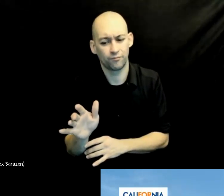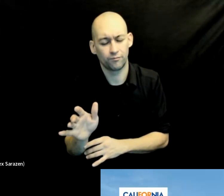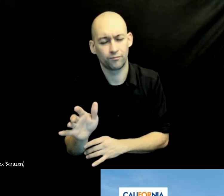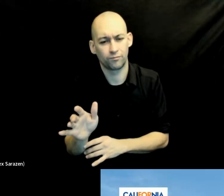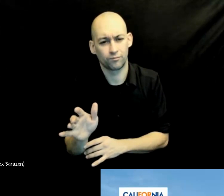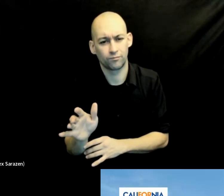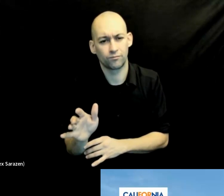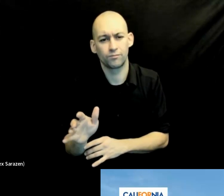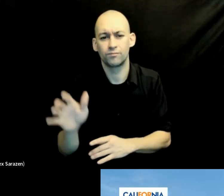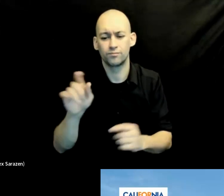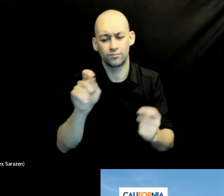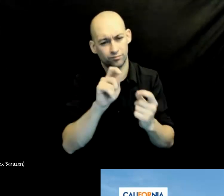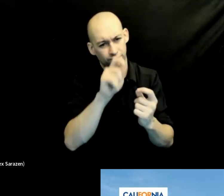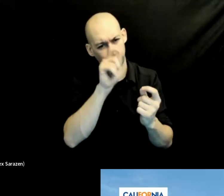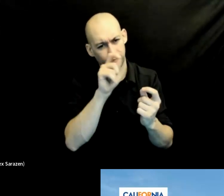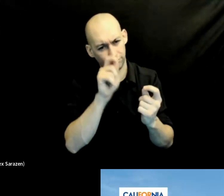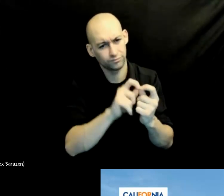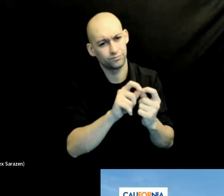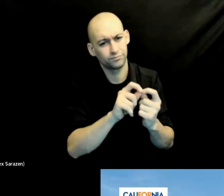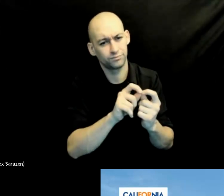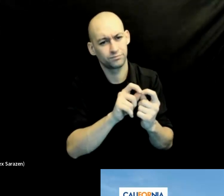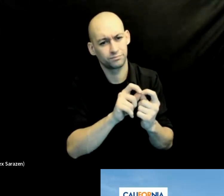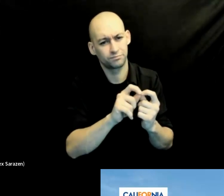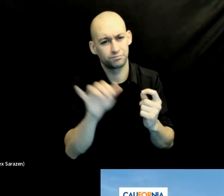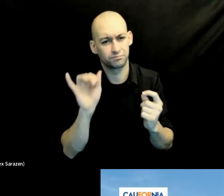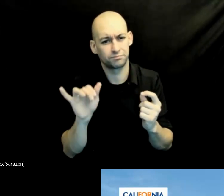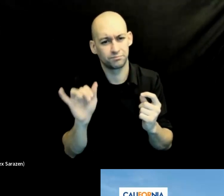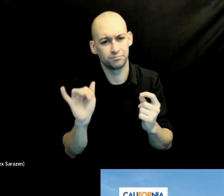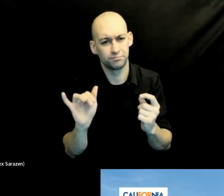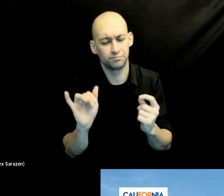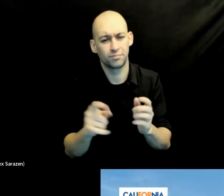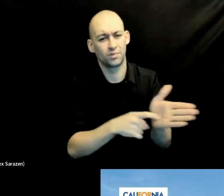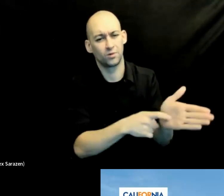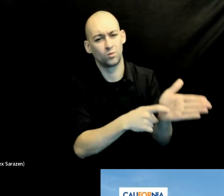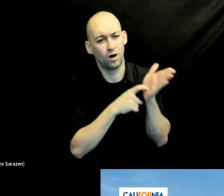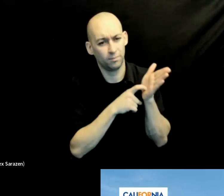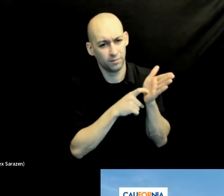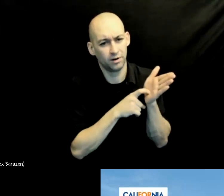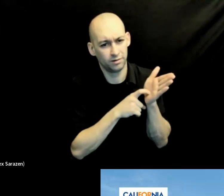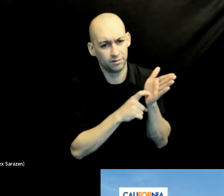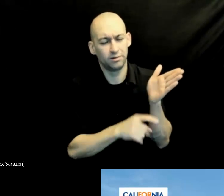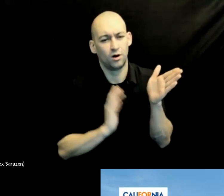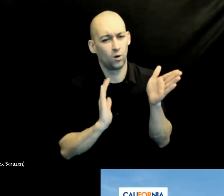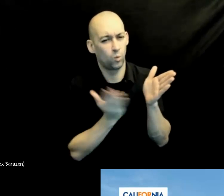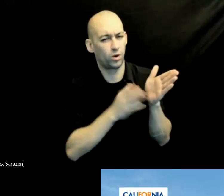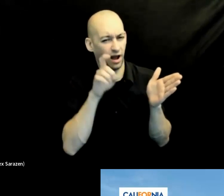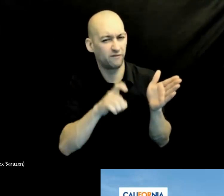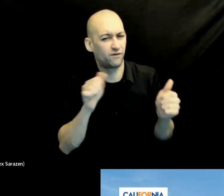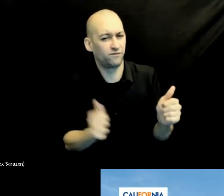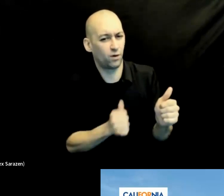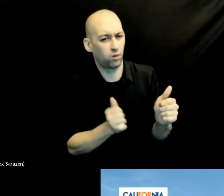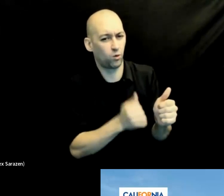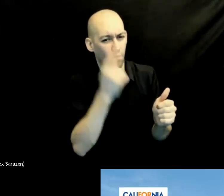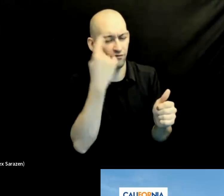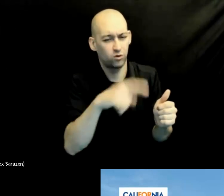the specificity on the requirements that we will have to follow for the Capacity Grant Program that